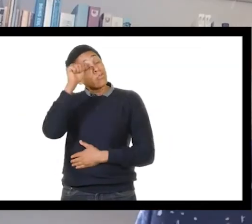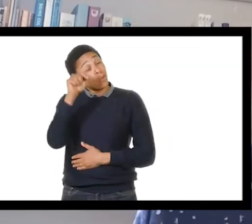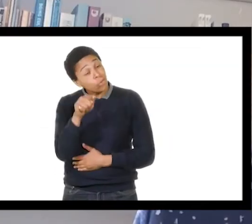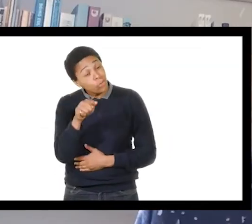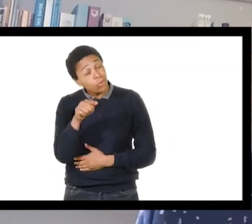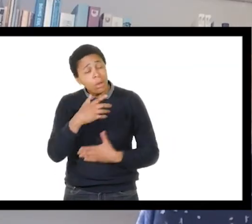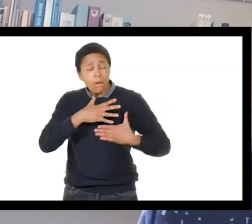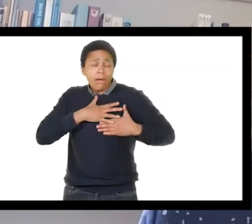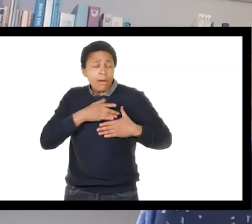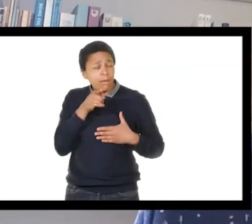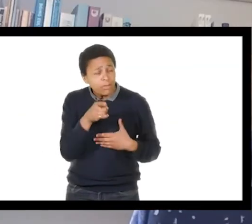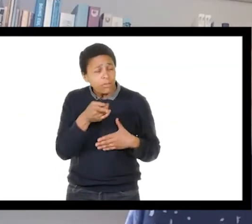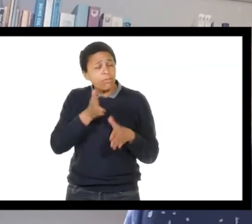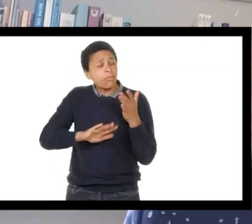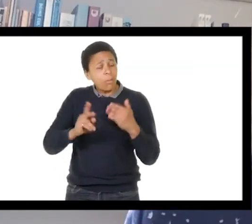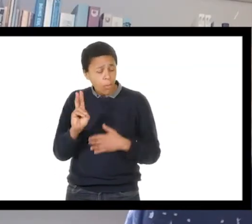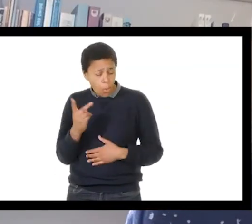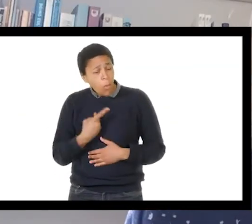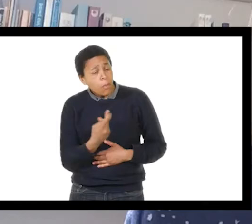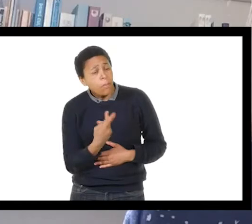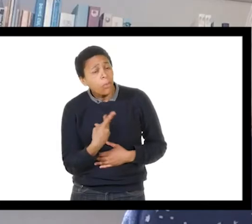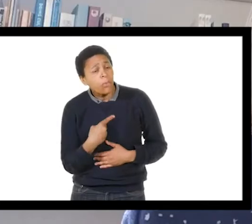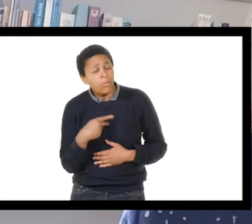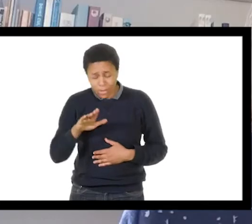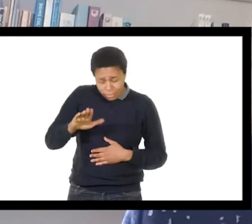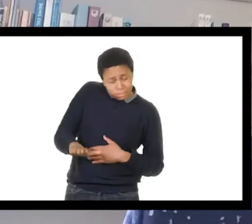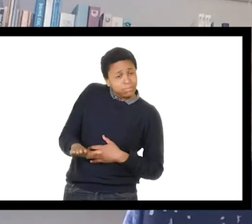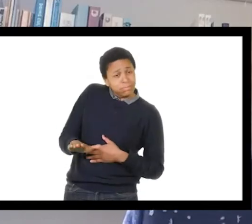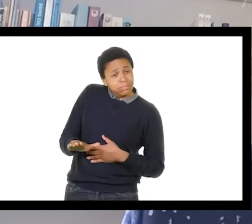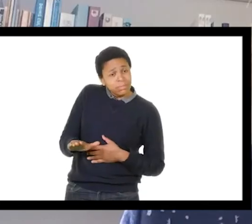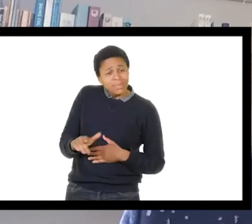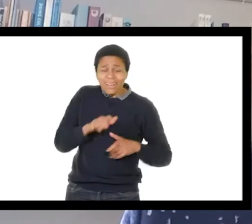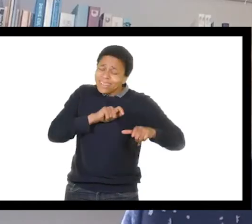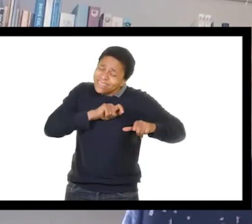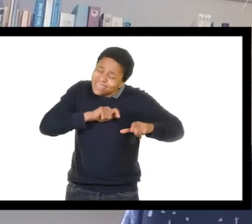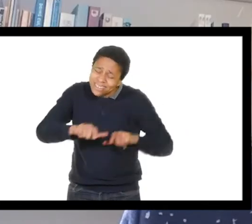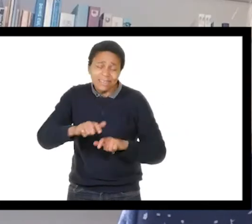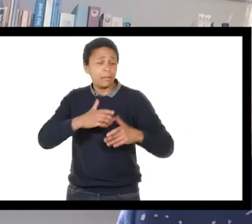and I have known and loved you since we were both lasses and I still love you now.